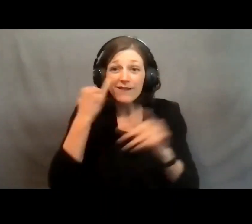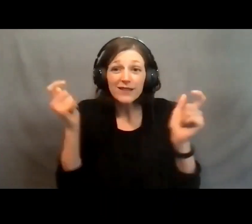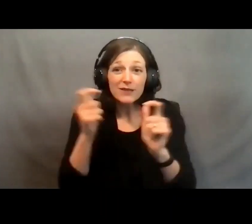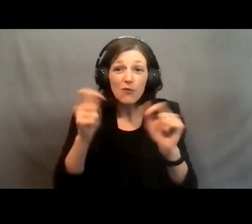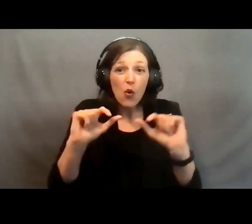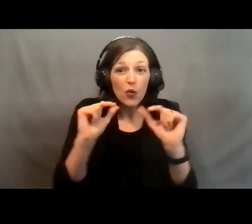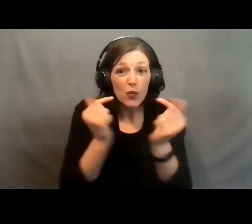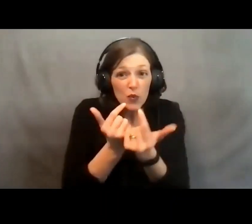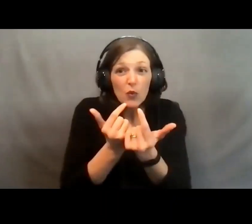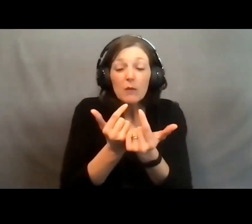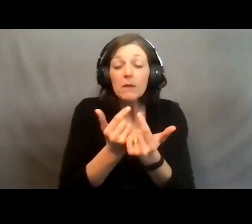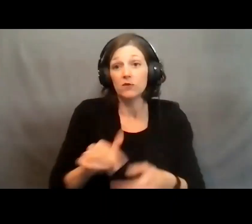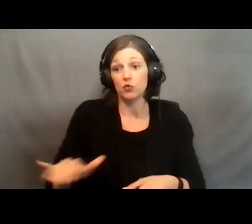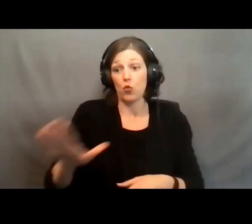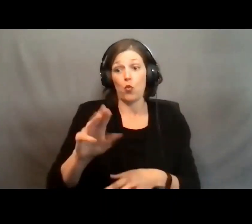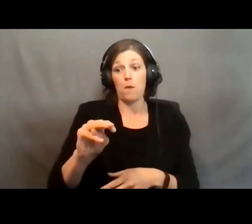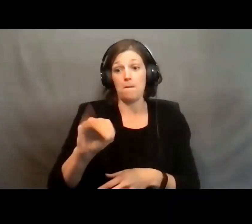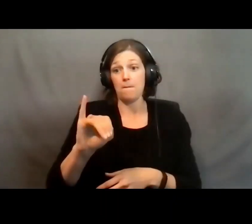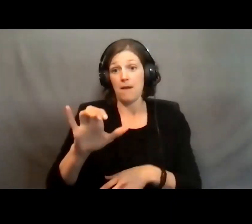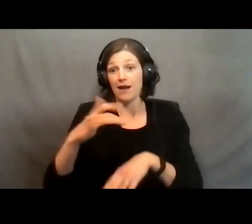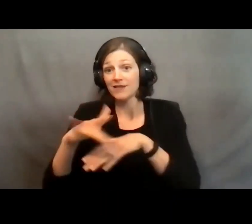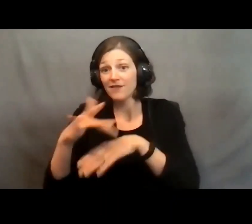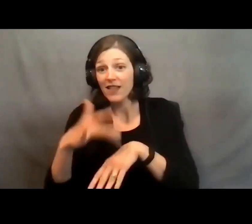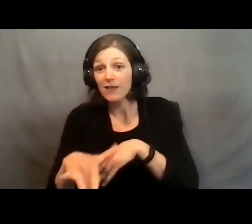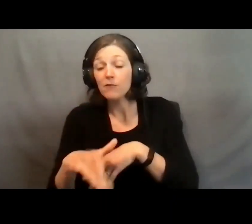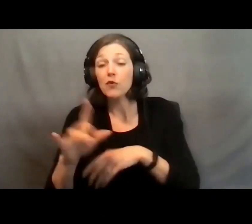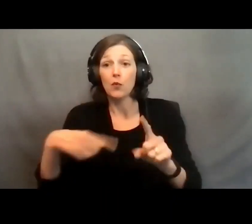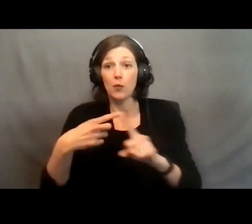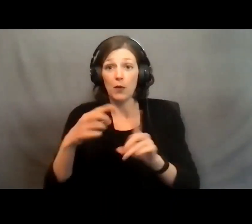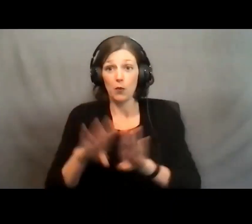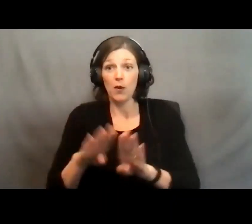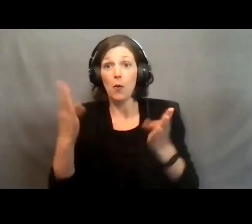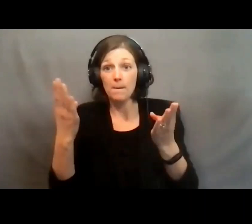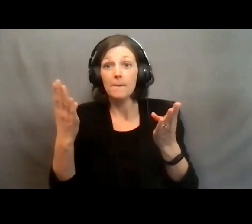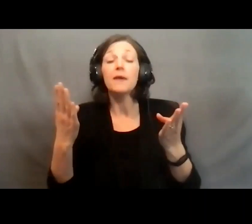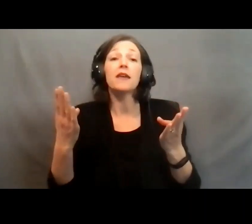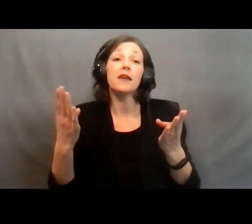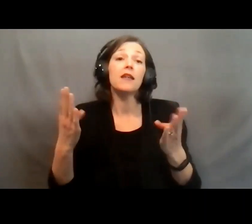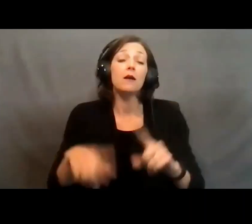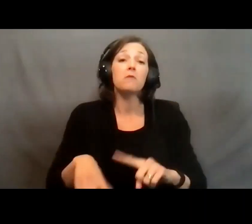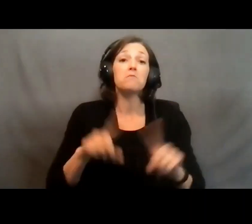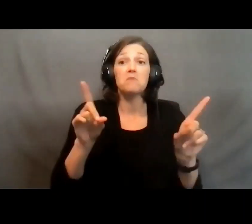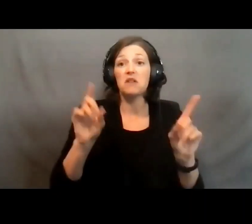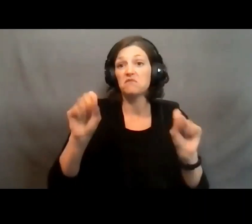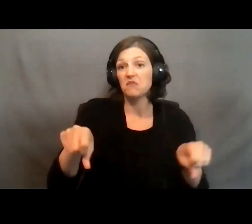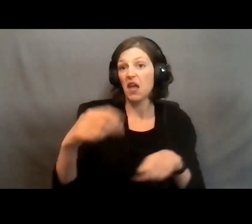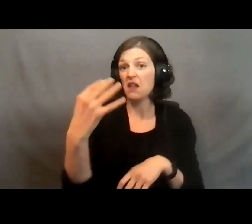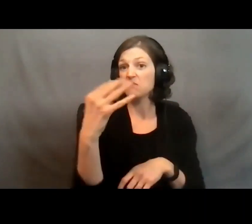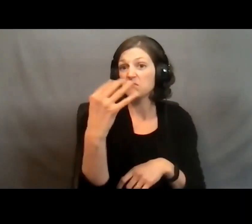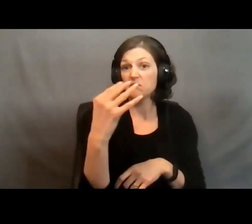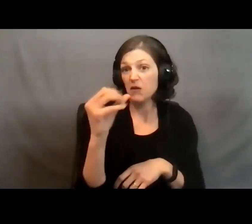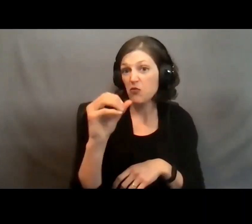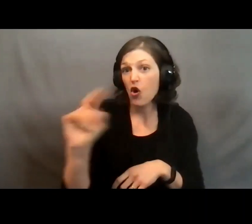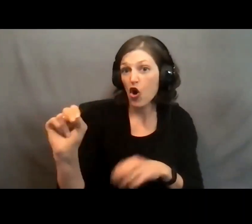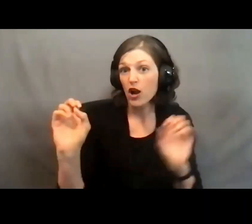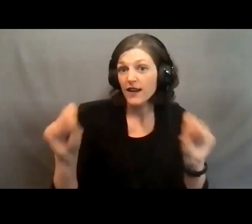know that they have access to their microphone but you can also put your video camera on